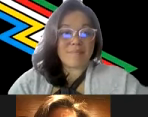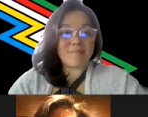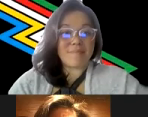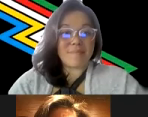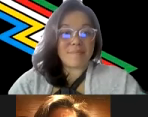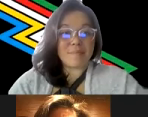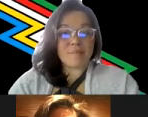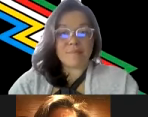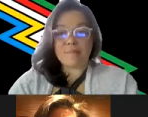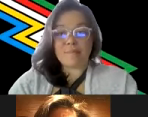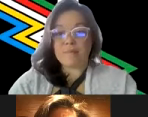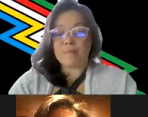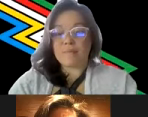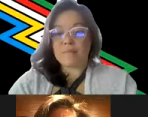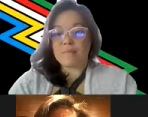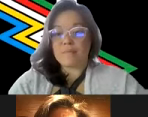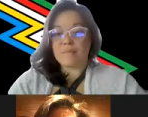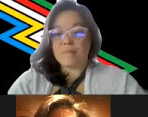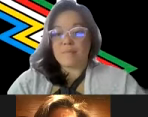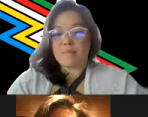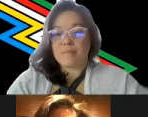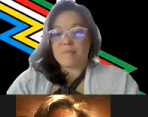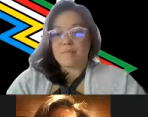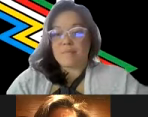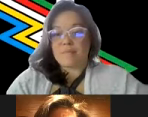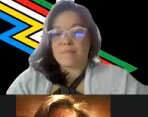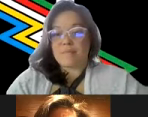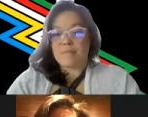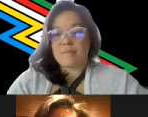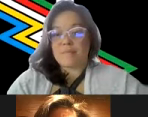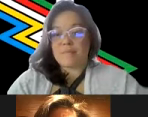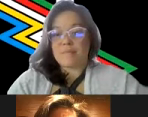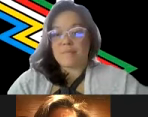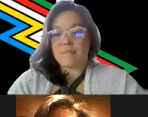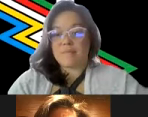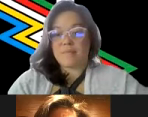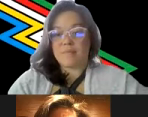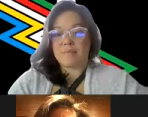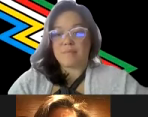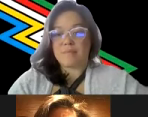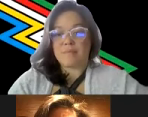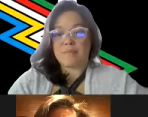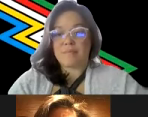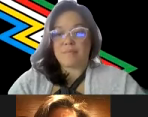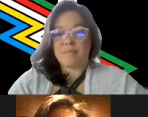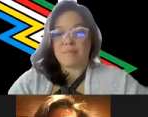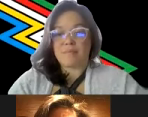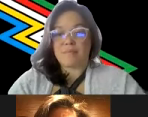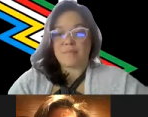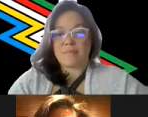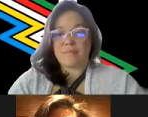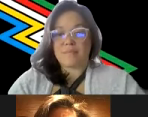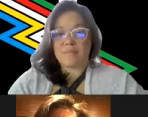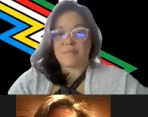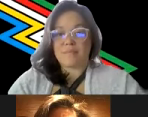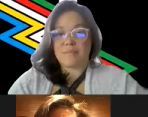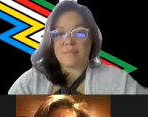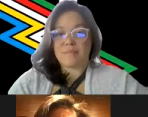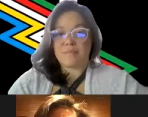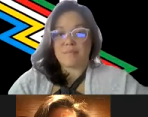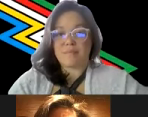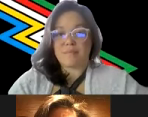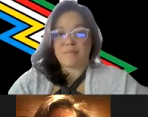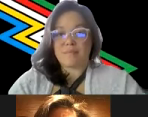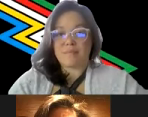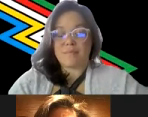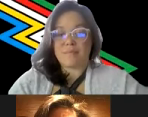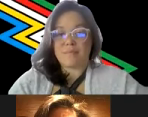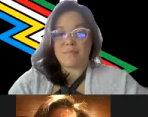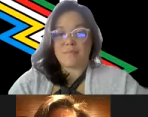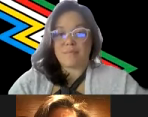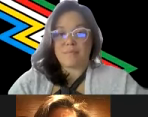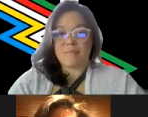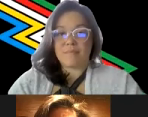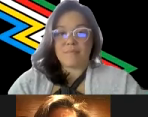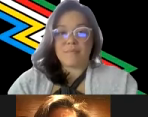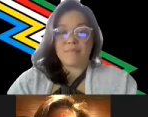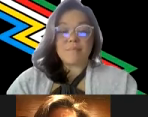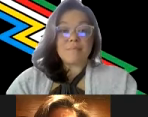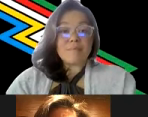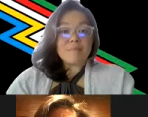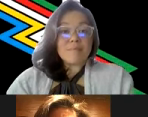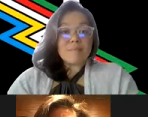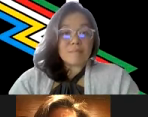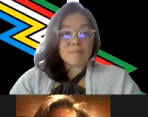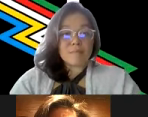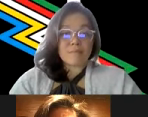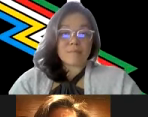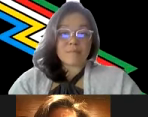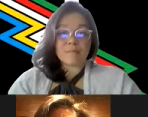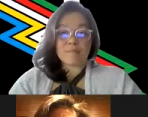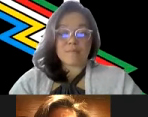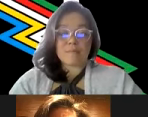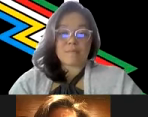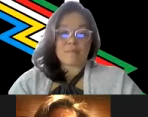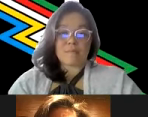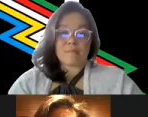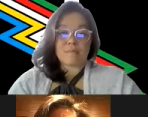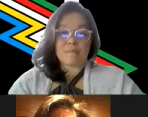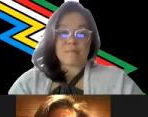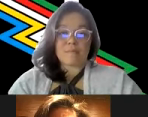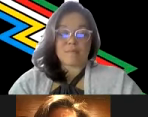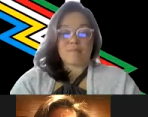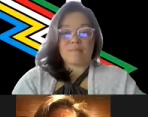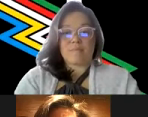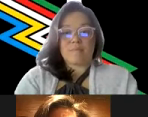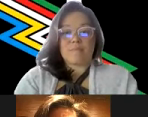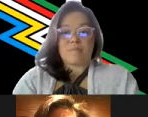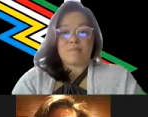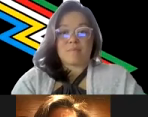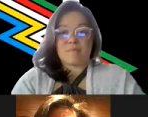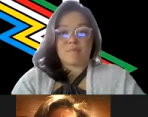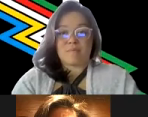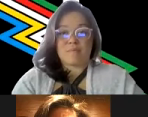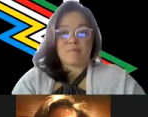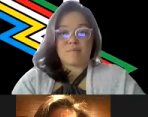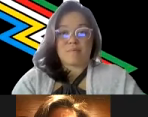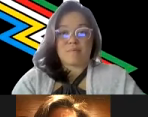read out comments and questions. One person writes human being with Capital BE in being,